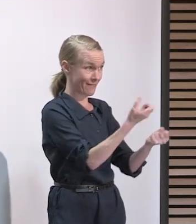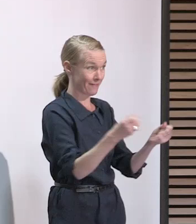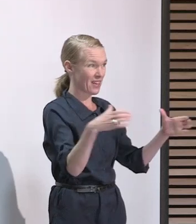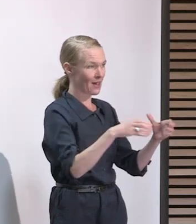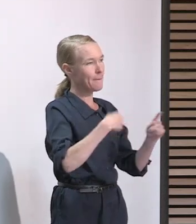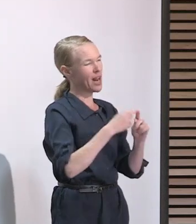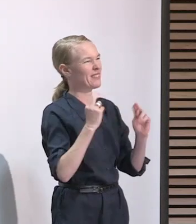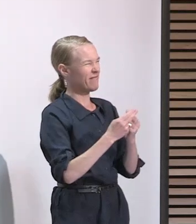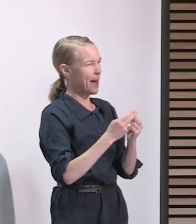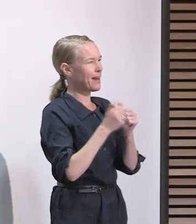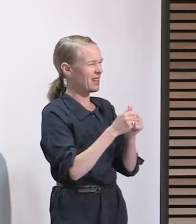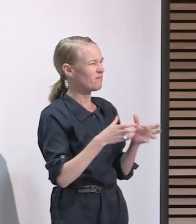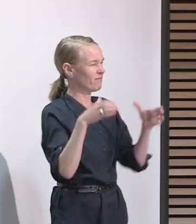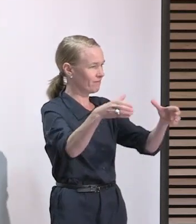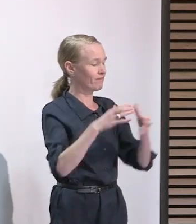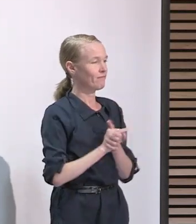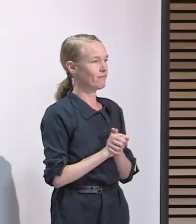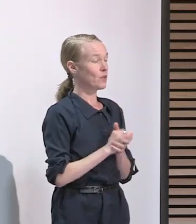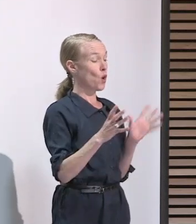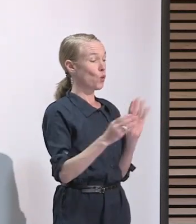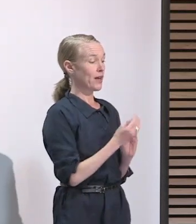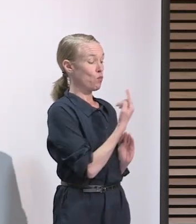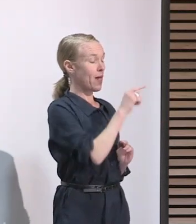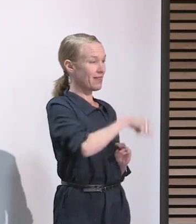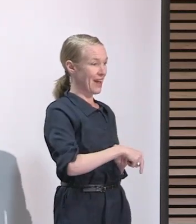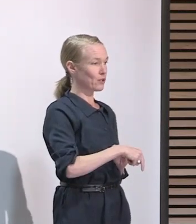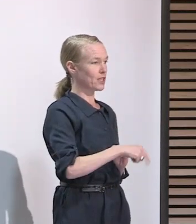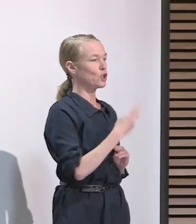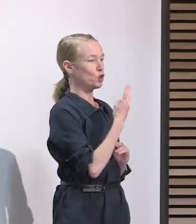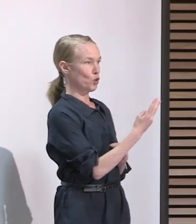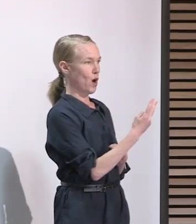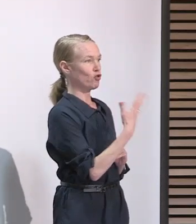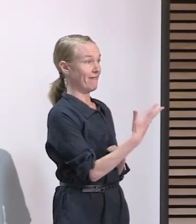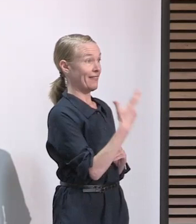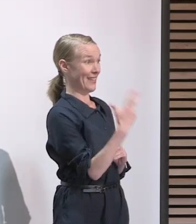tested positive. The 7 new